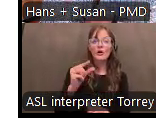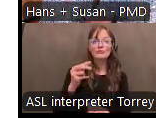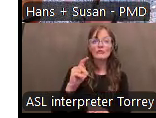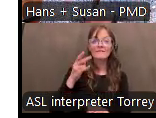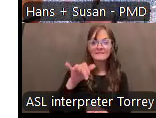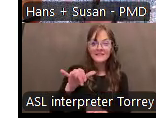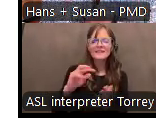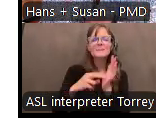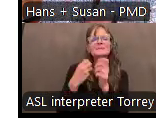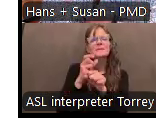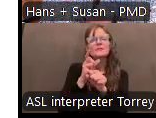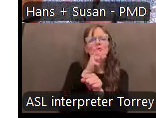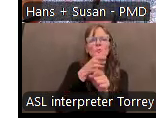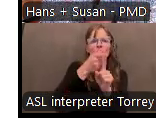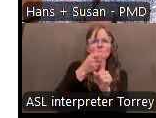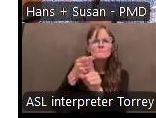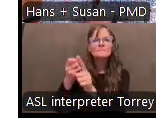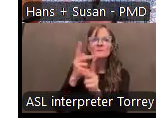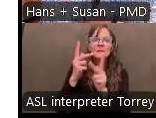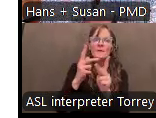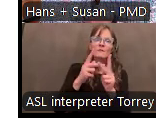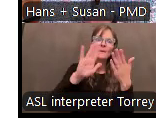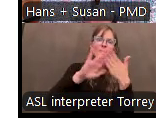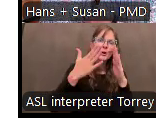and Spanish-speaking, and soon, Hmong speakers.